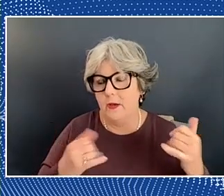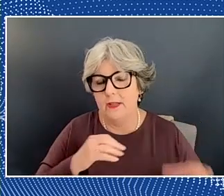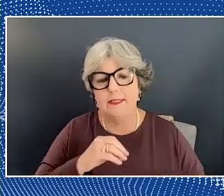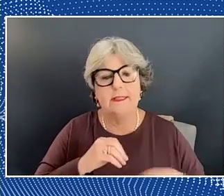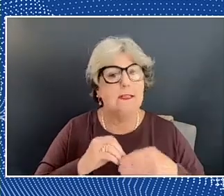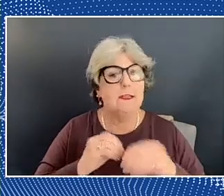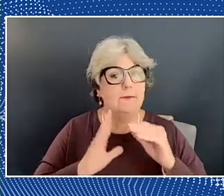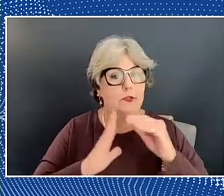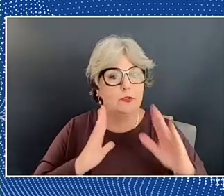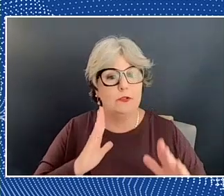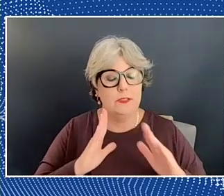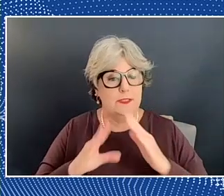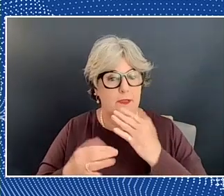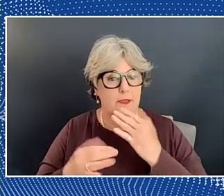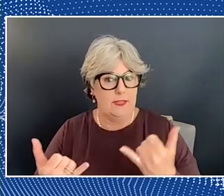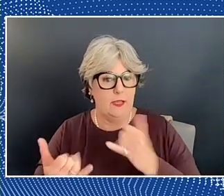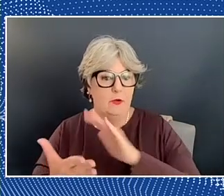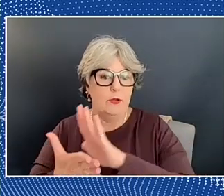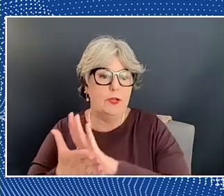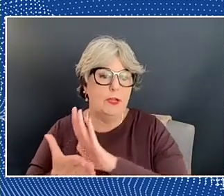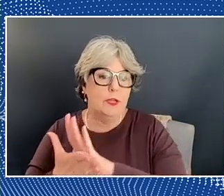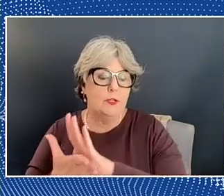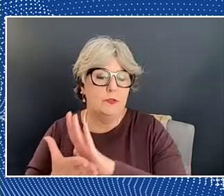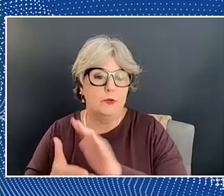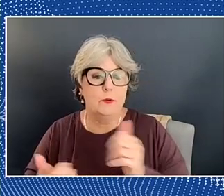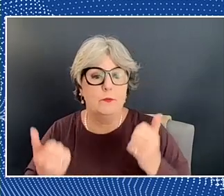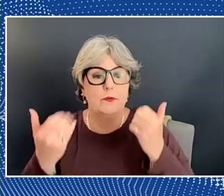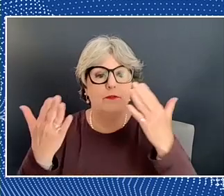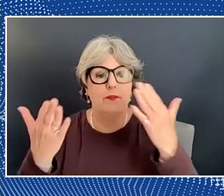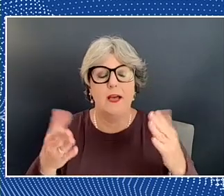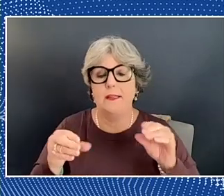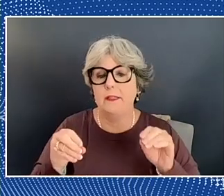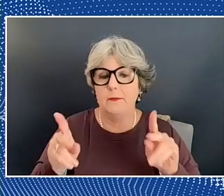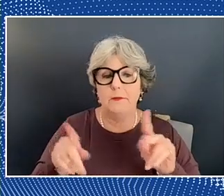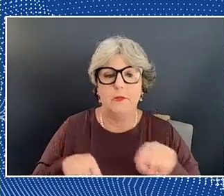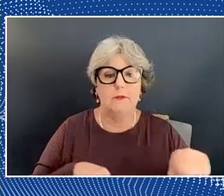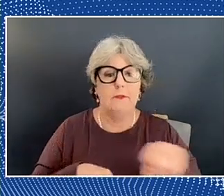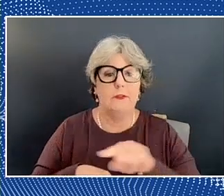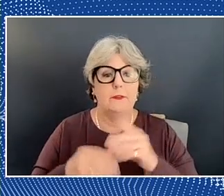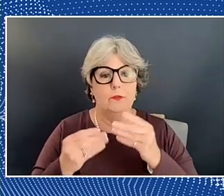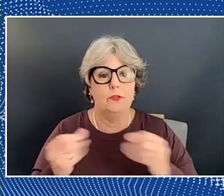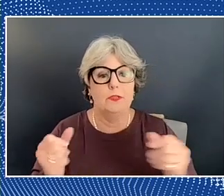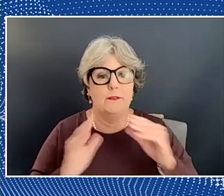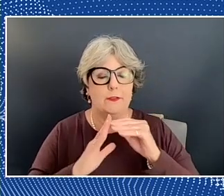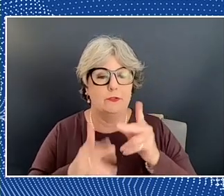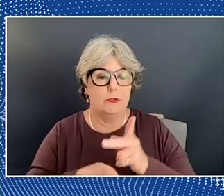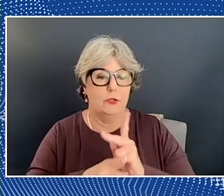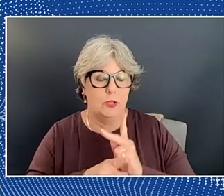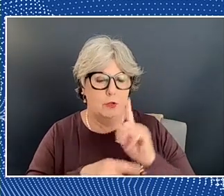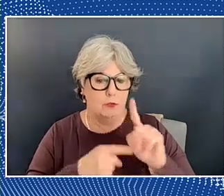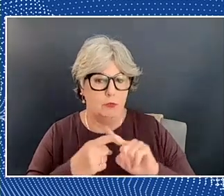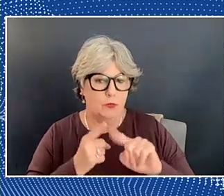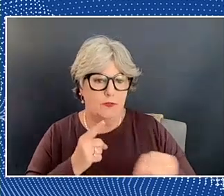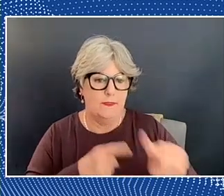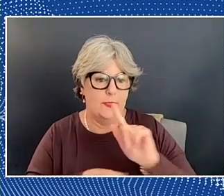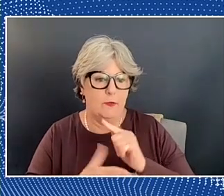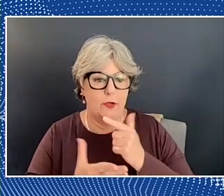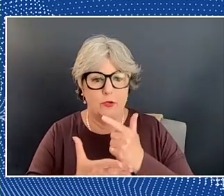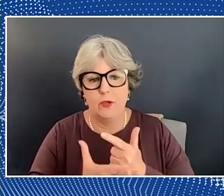school it would provide an opportunity for them to resolve their student loans when they graduate. As we know, a significant